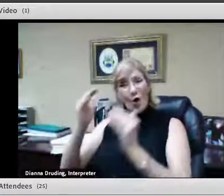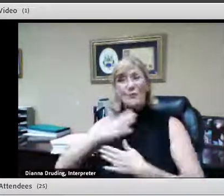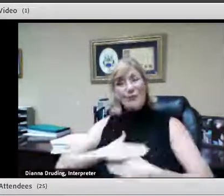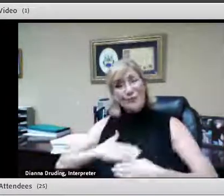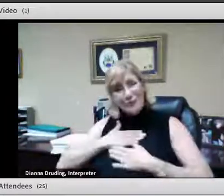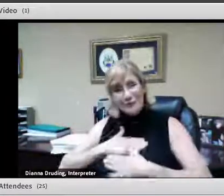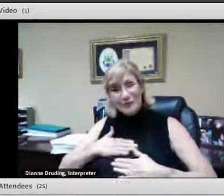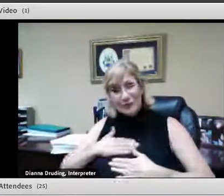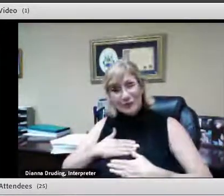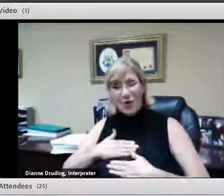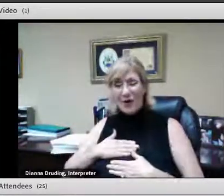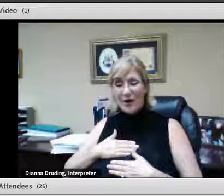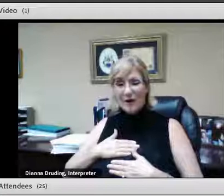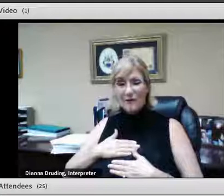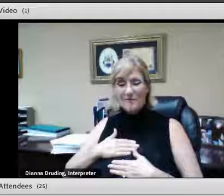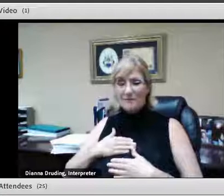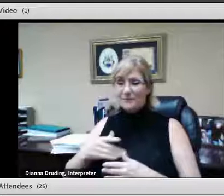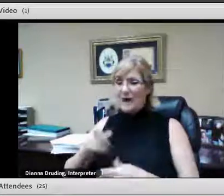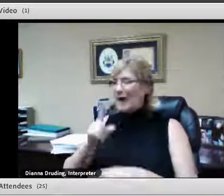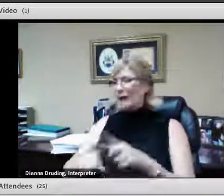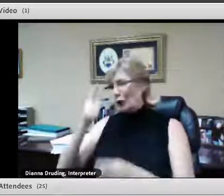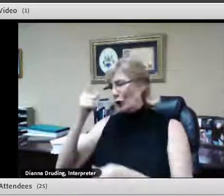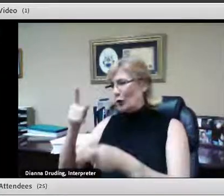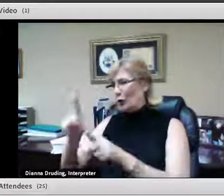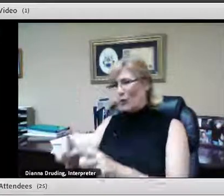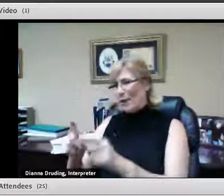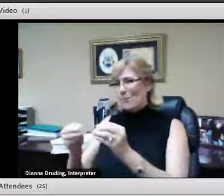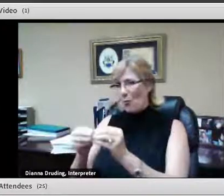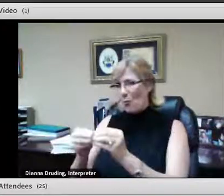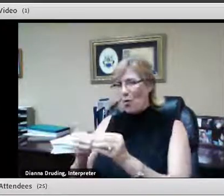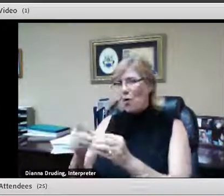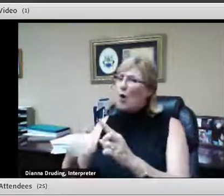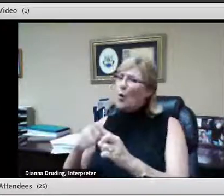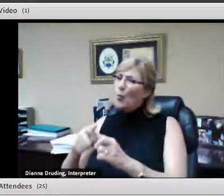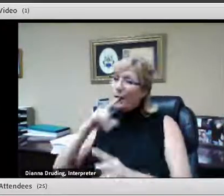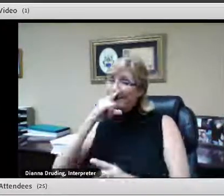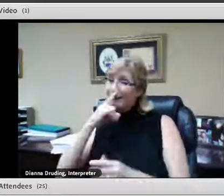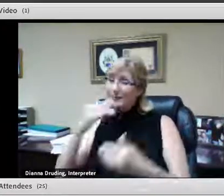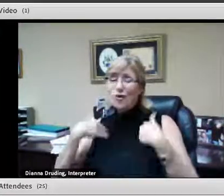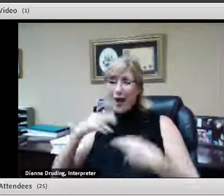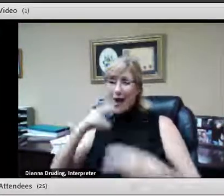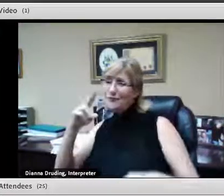Yeah, Dave, I couldn't agree more -- That when kids are having fun, they don't realize that they're learning,